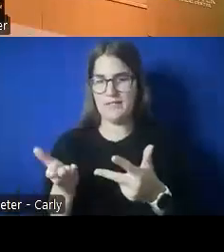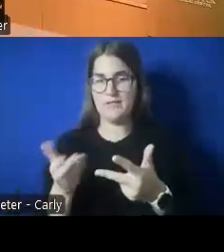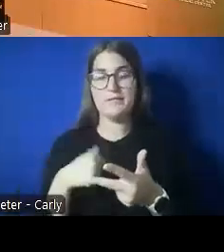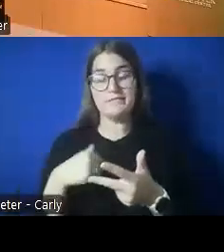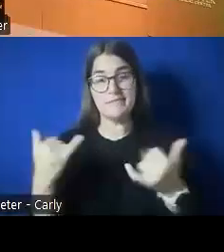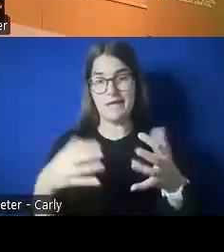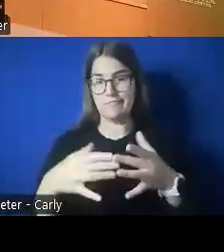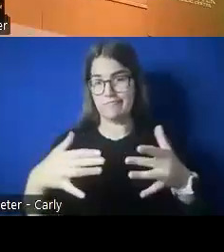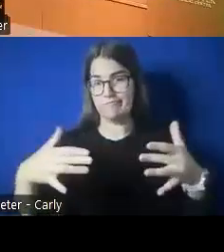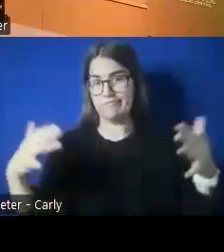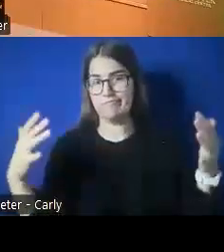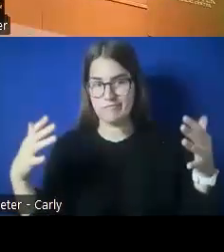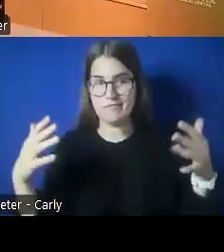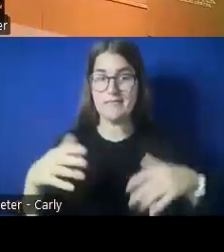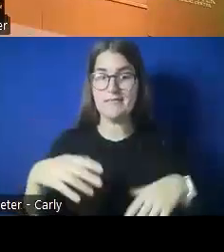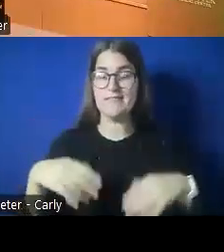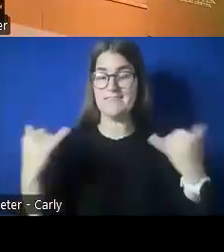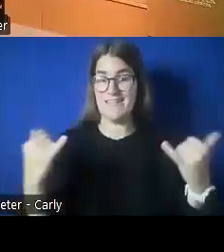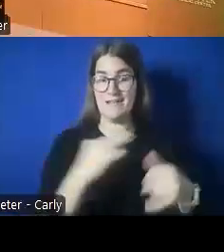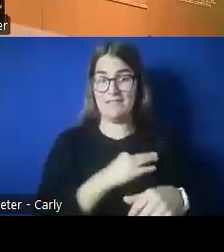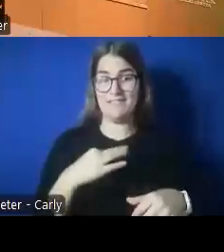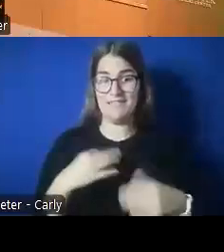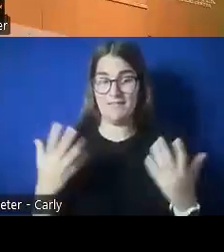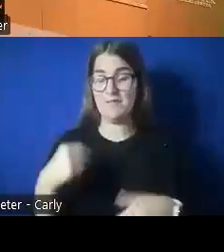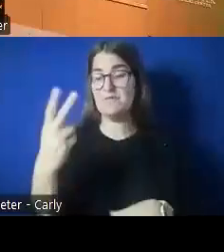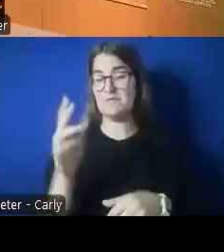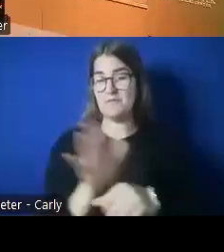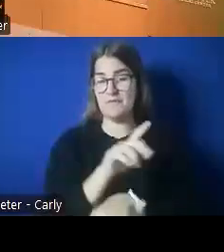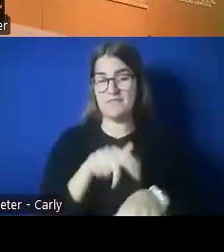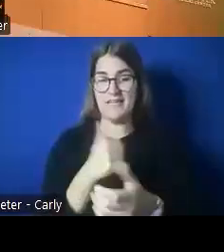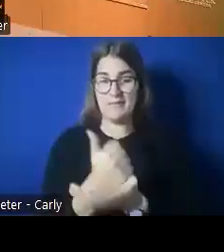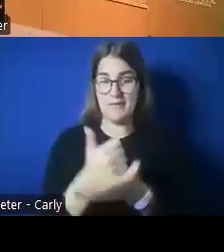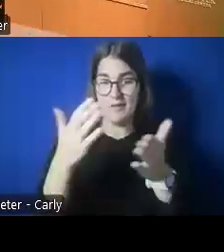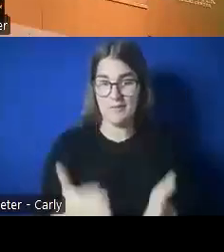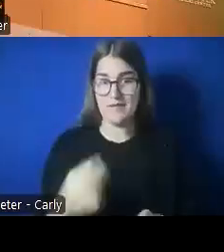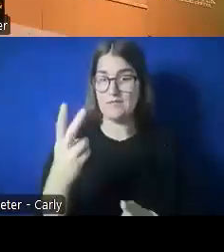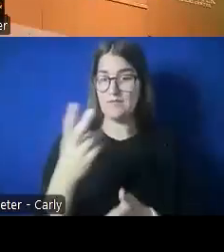terms of our clinical staff we currently um have two full-time therapists two part-time therapist